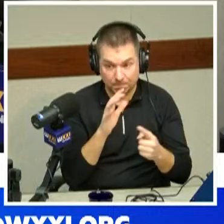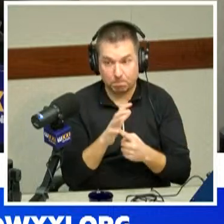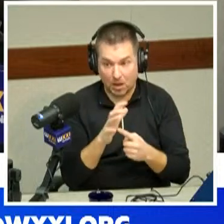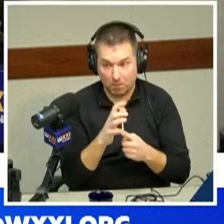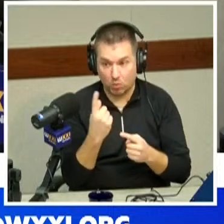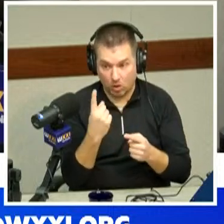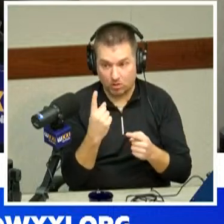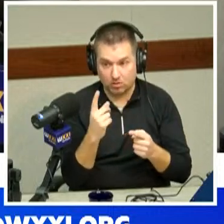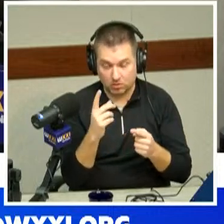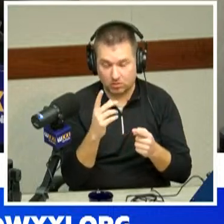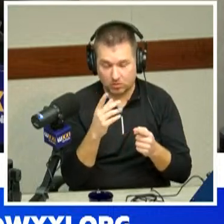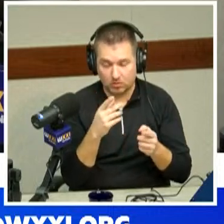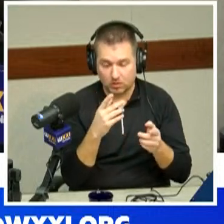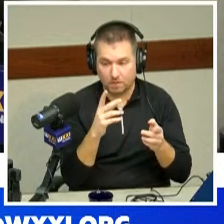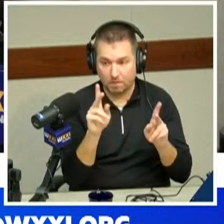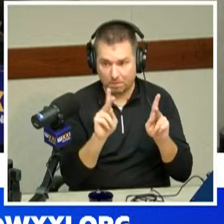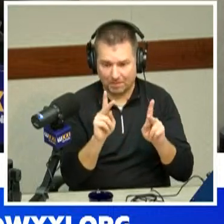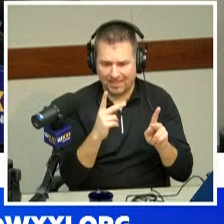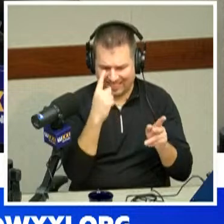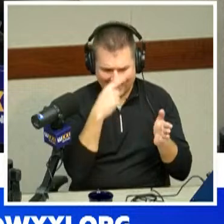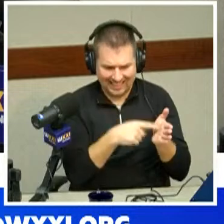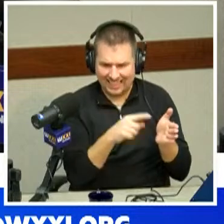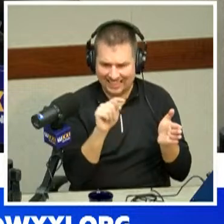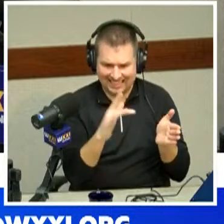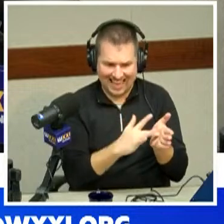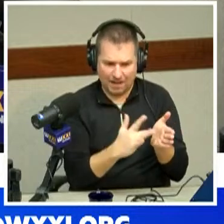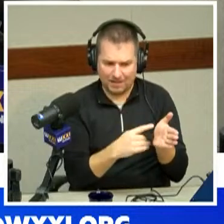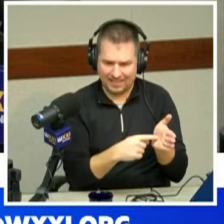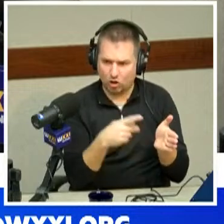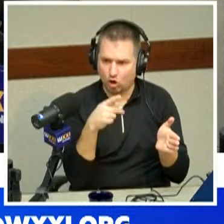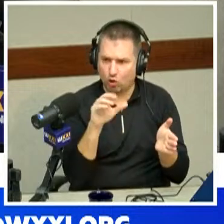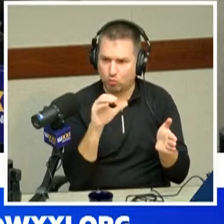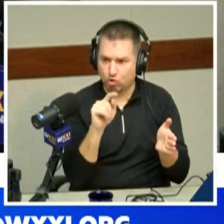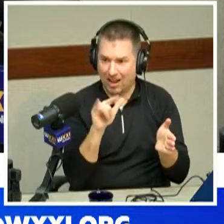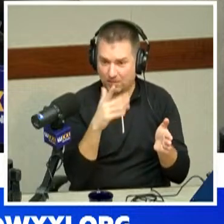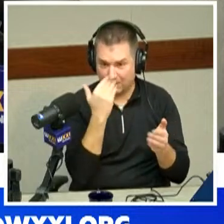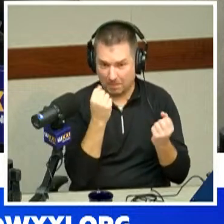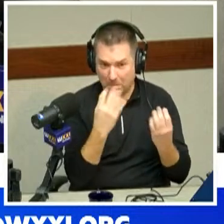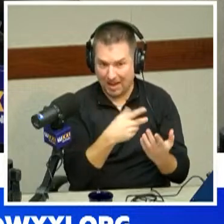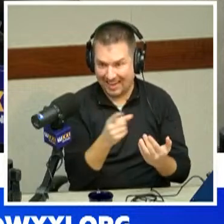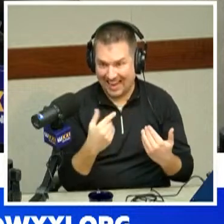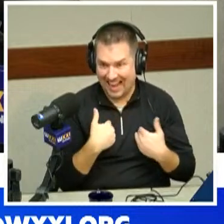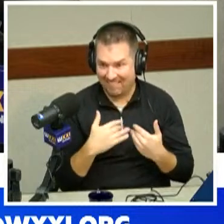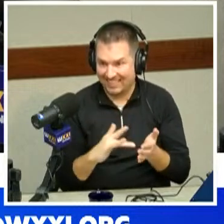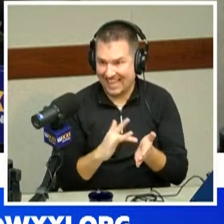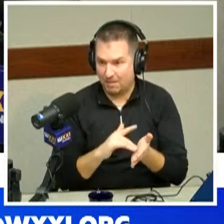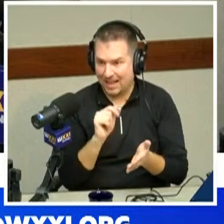uh people thinking is very practical and they have the device at home already so that's also